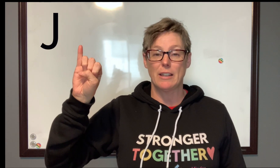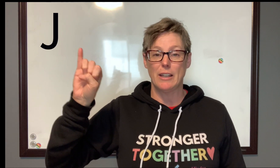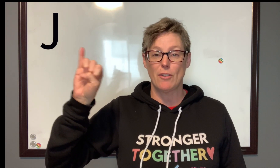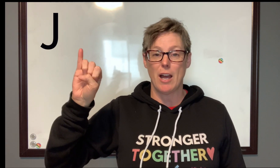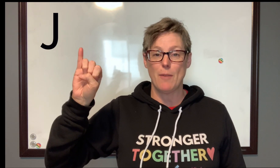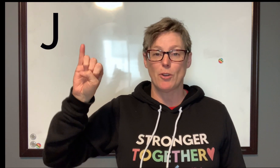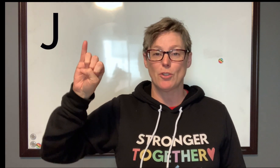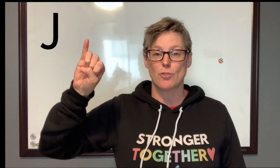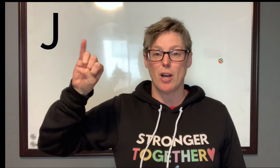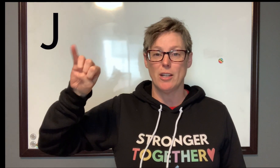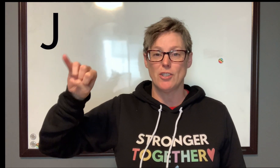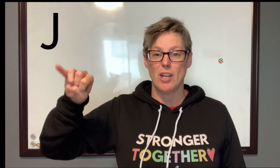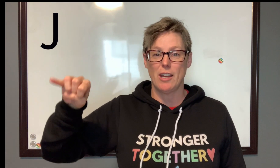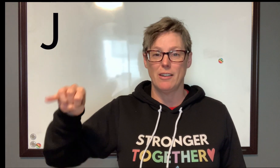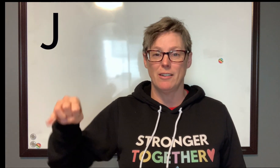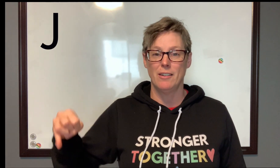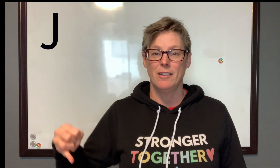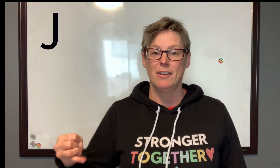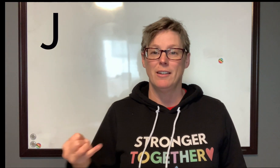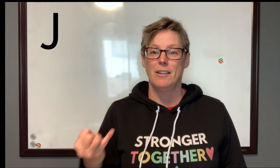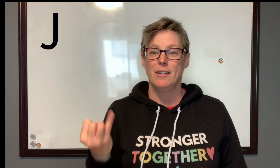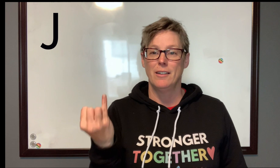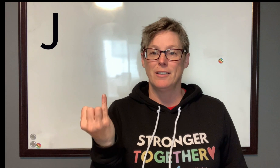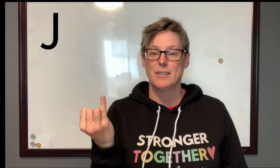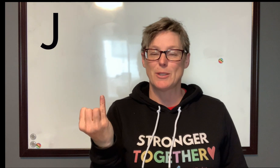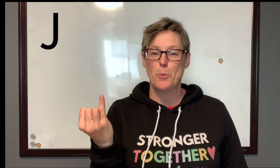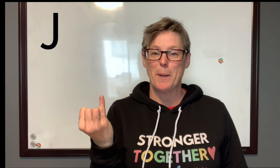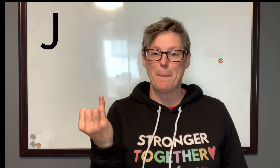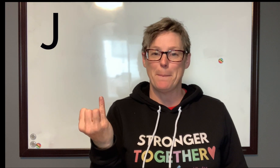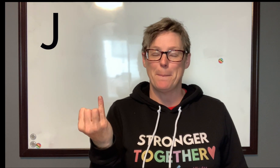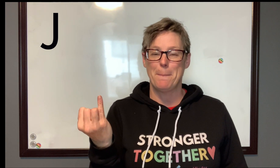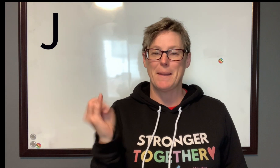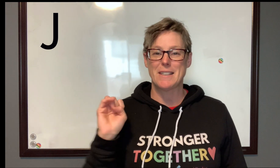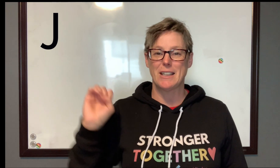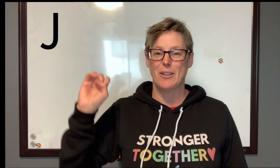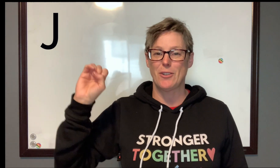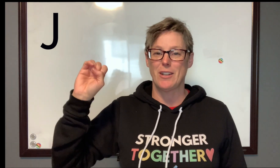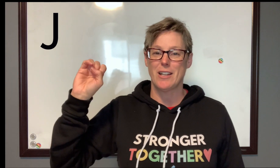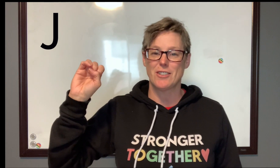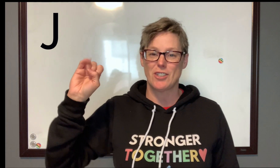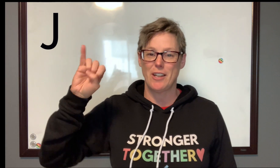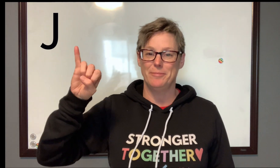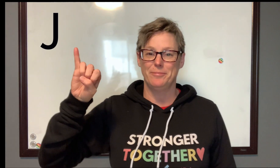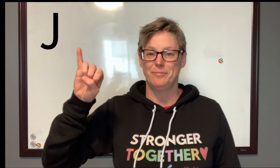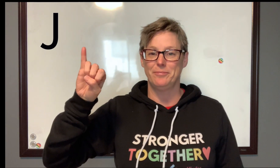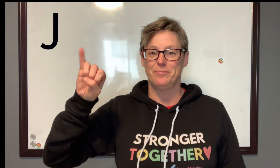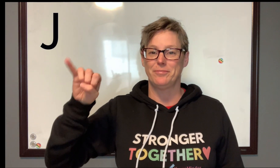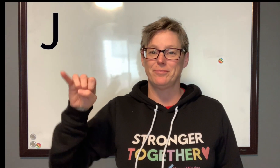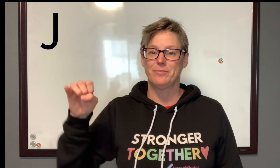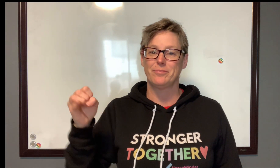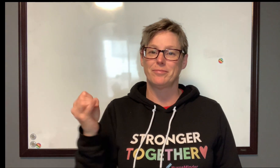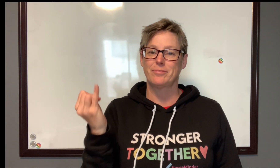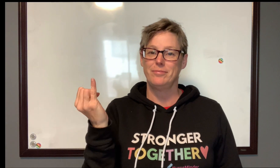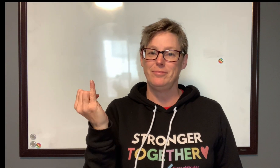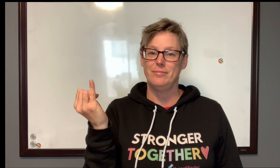letter i we're going to draw a j scoop it up that's the letter j